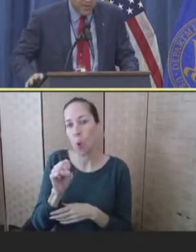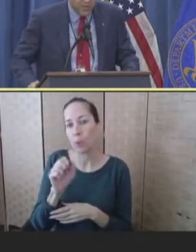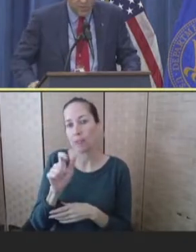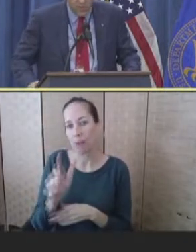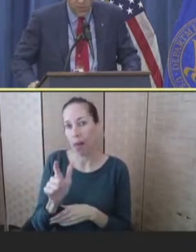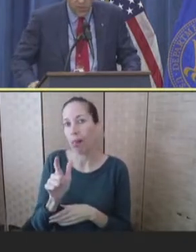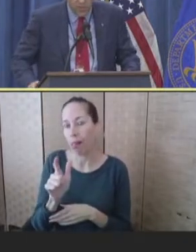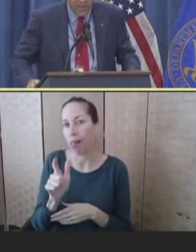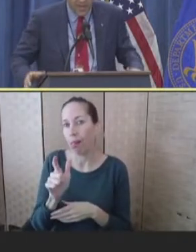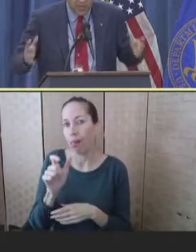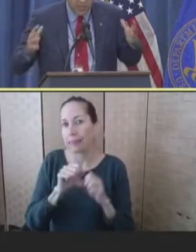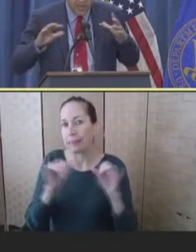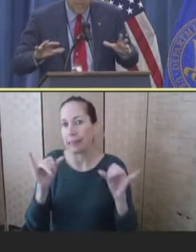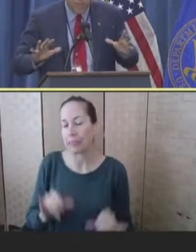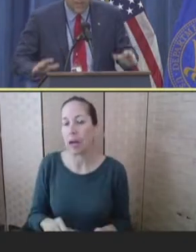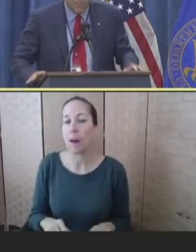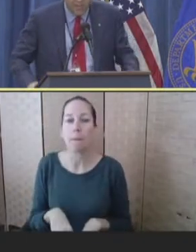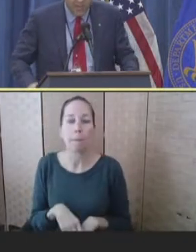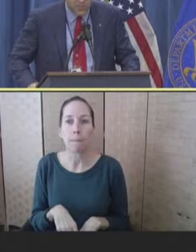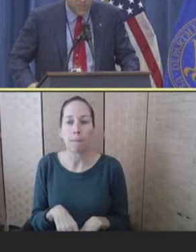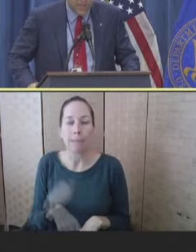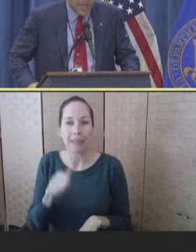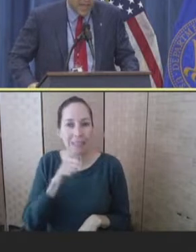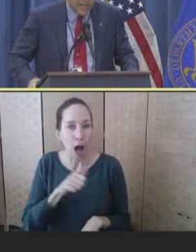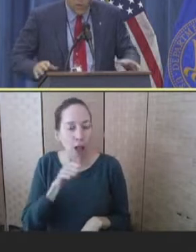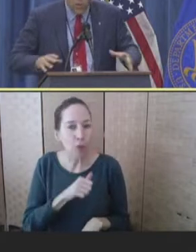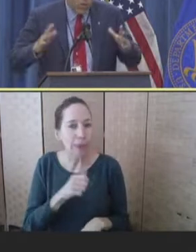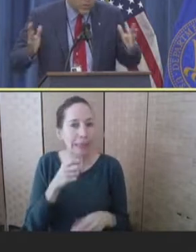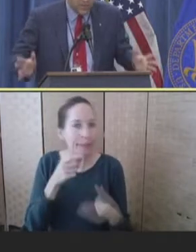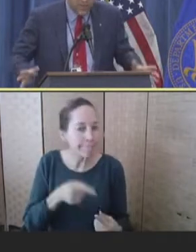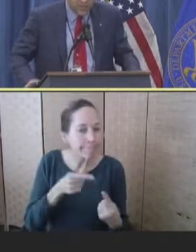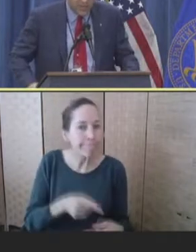There's issues with getting immunity to the right place and a whole host of other issues